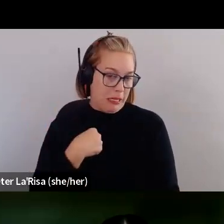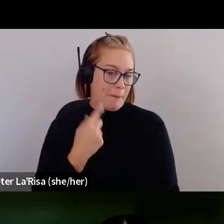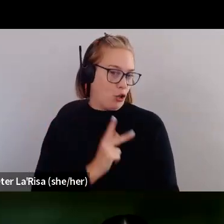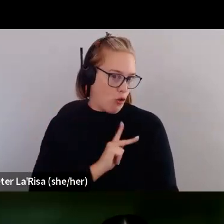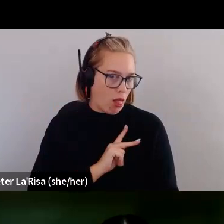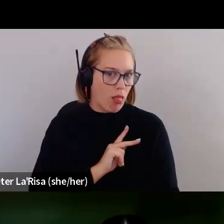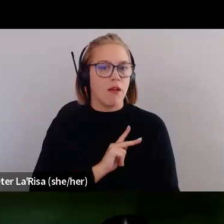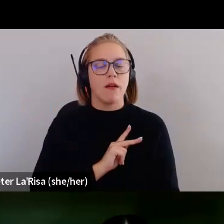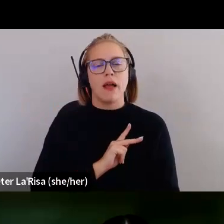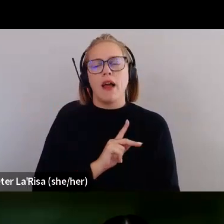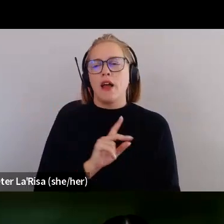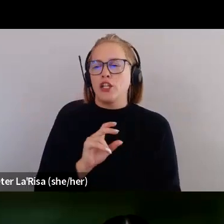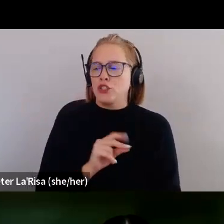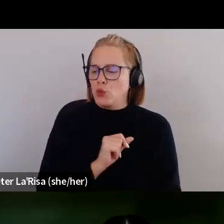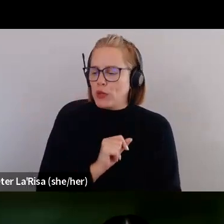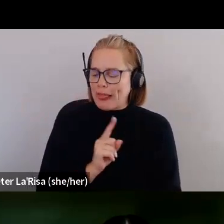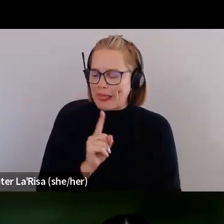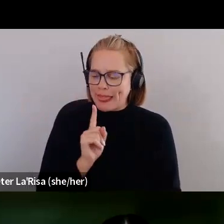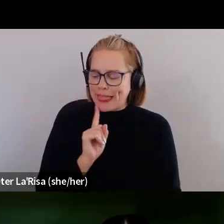: Hi, everyone. My name is Jaden. I am from Utah. Personally, I don't